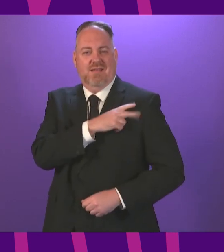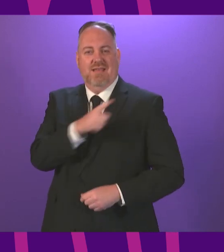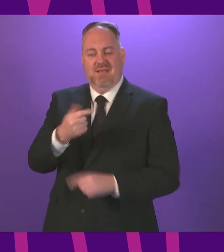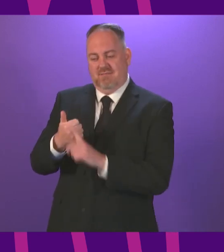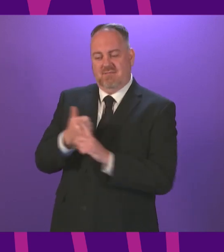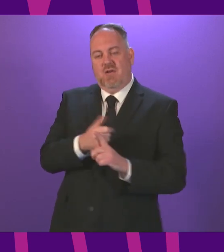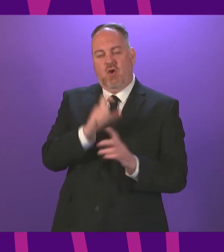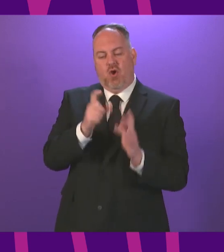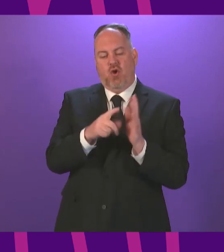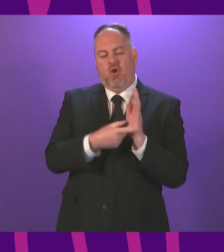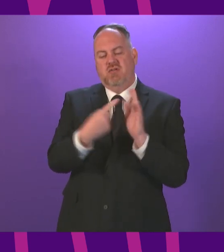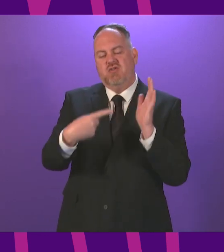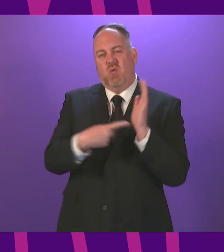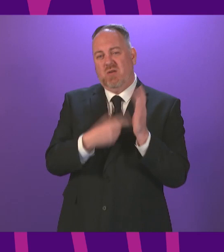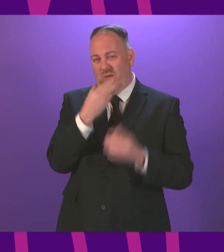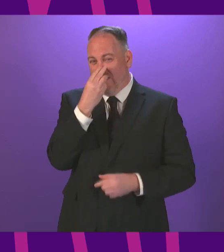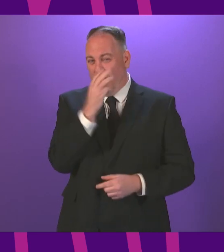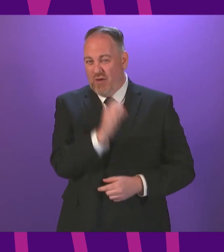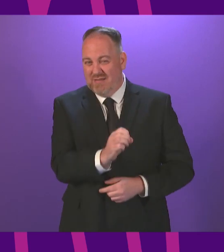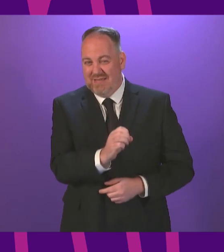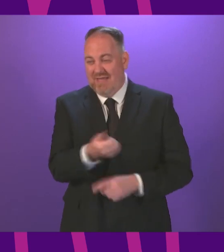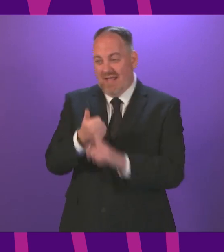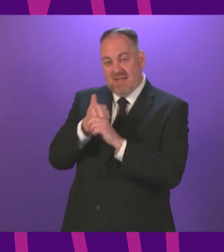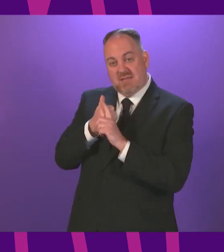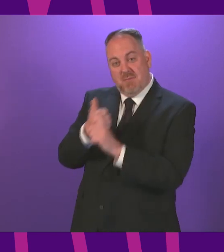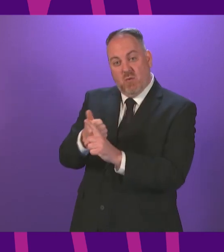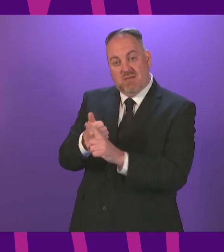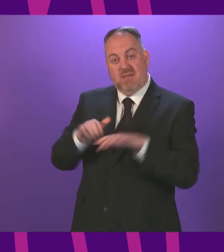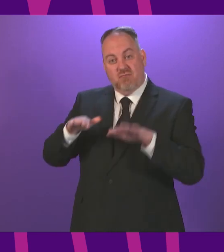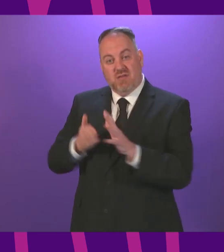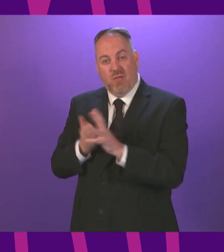moderniser intent on propelling post-war Britain to the front ranks in science, research,